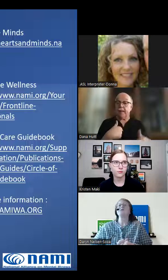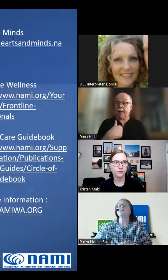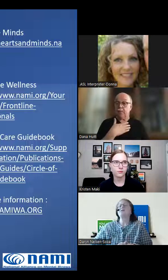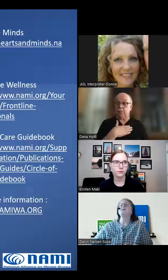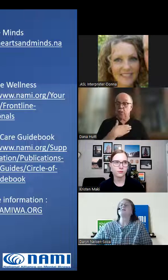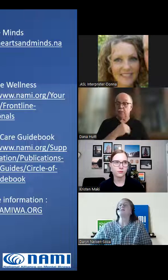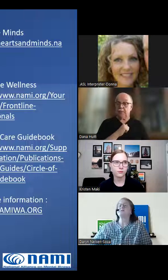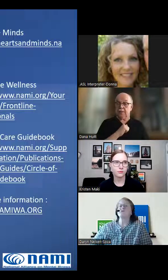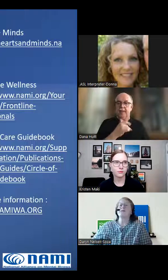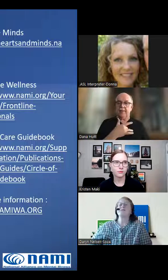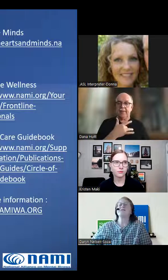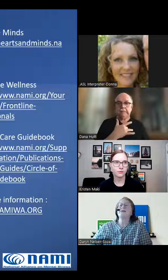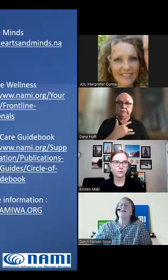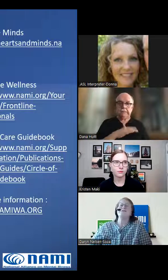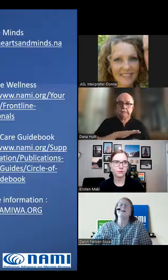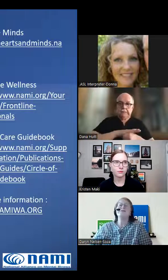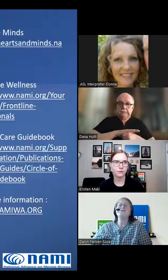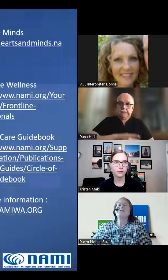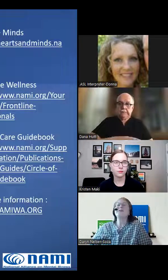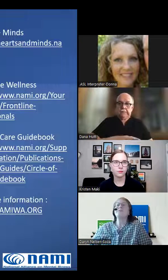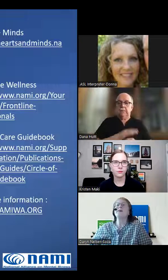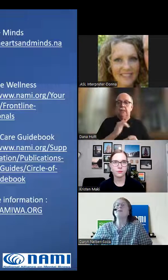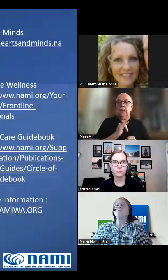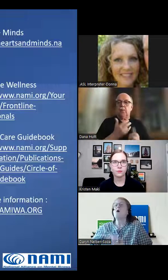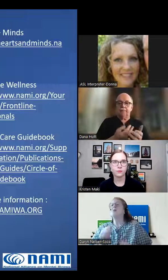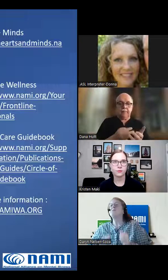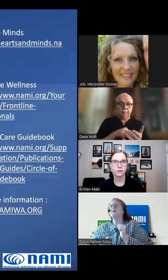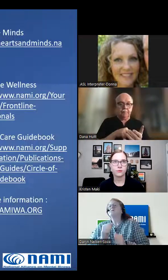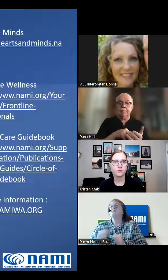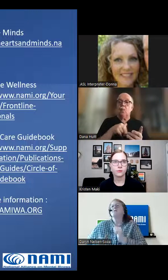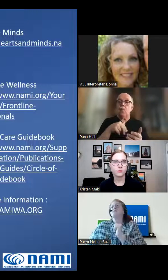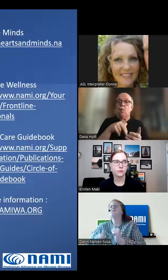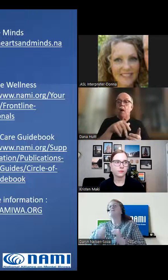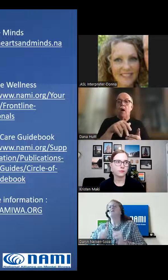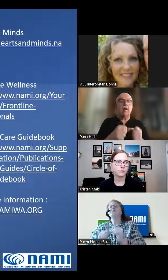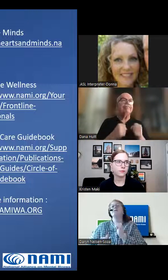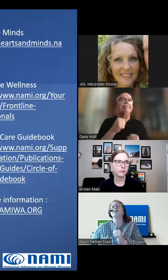later on. Next slide, please.